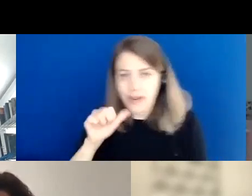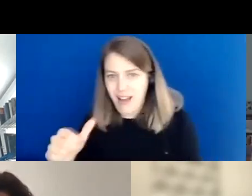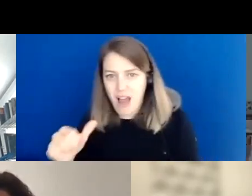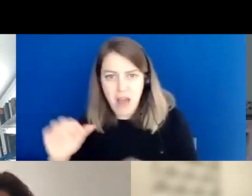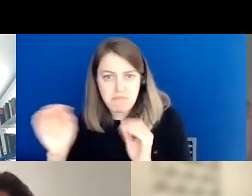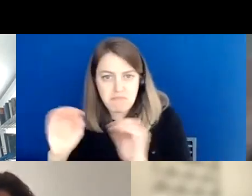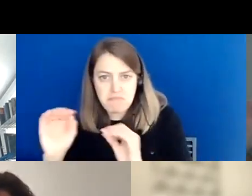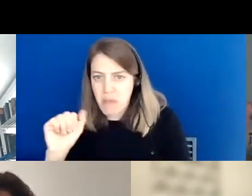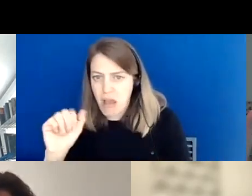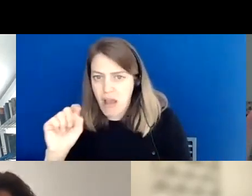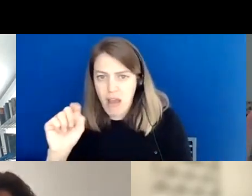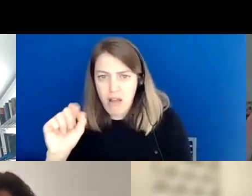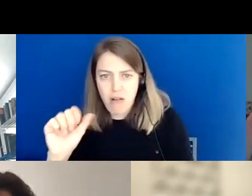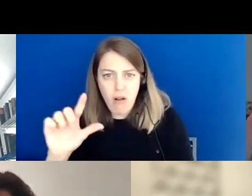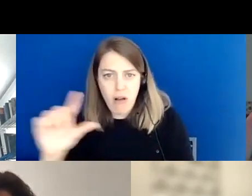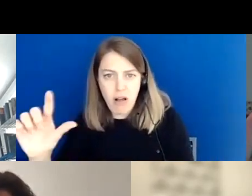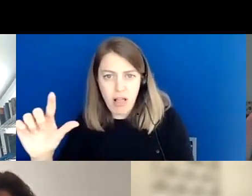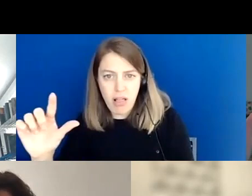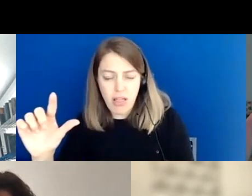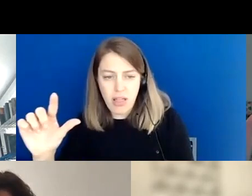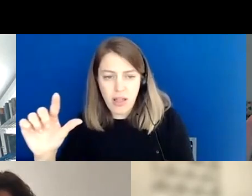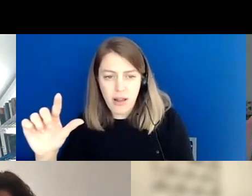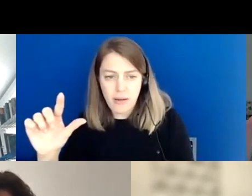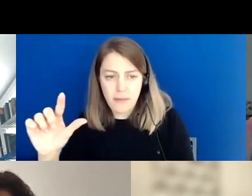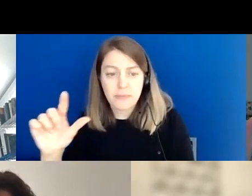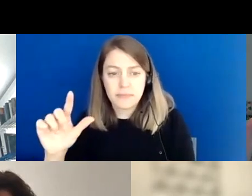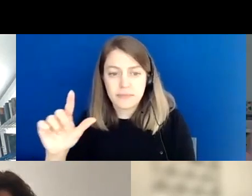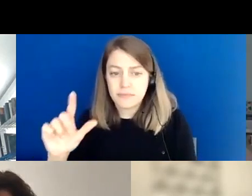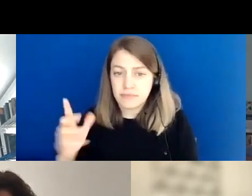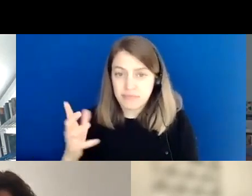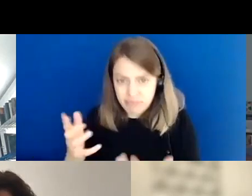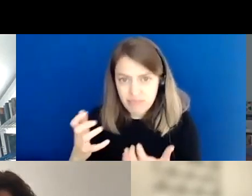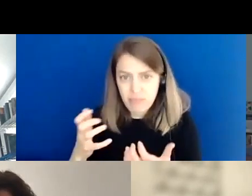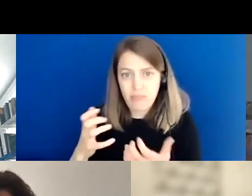This is what we think that the regulation lets you do.